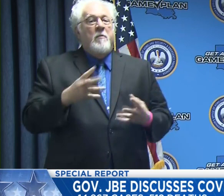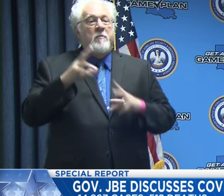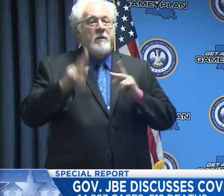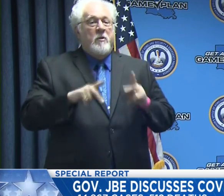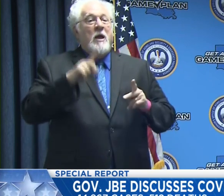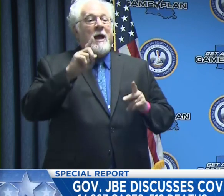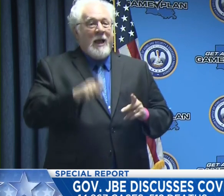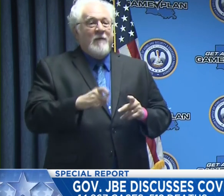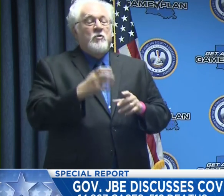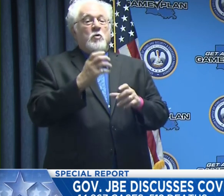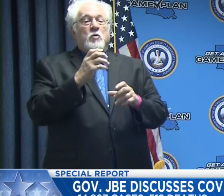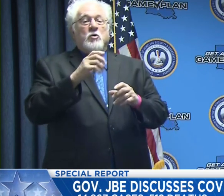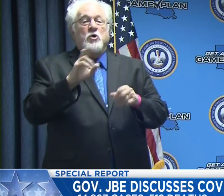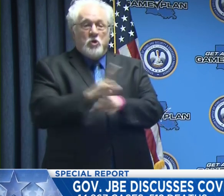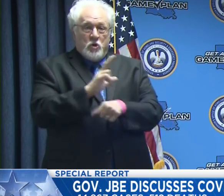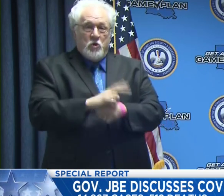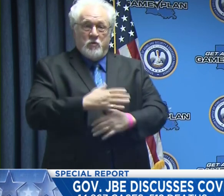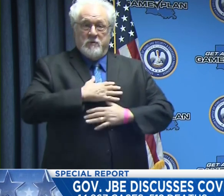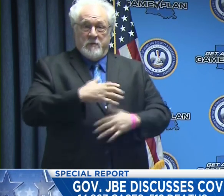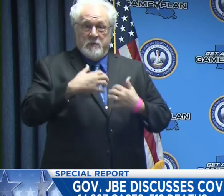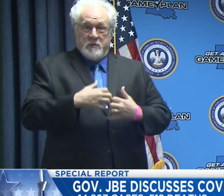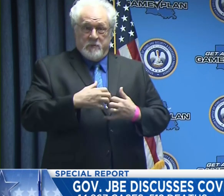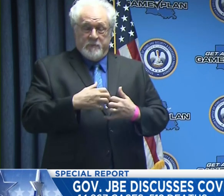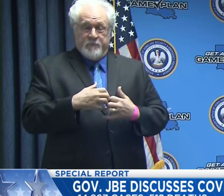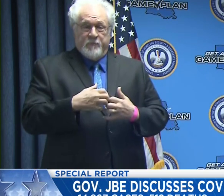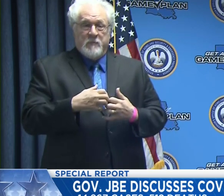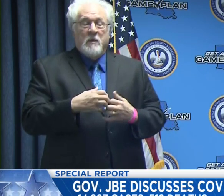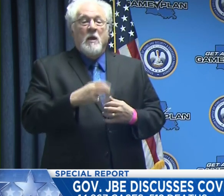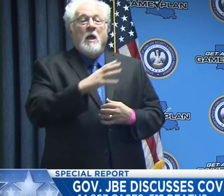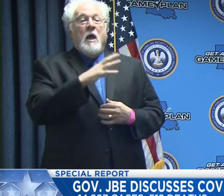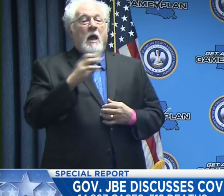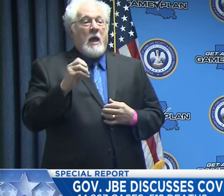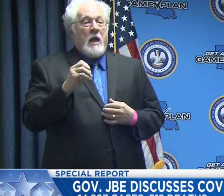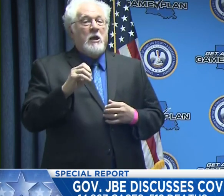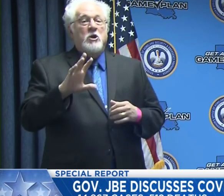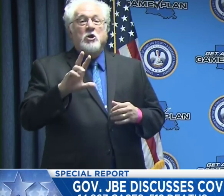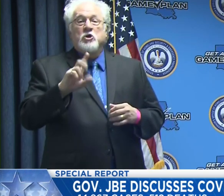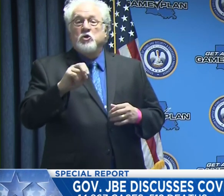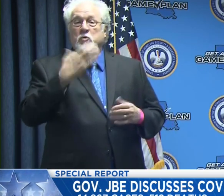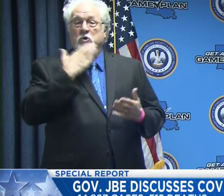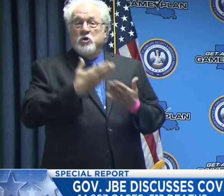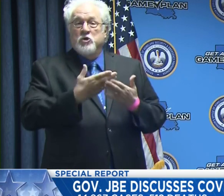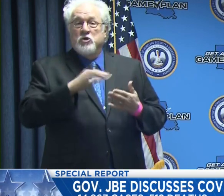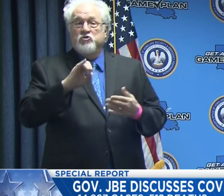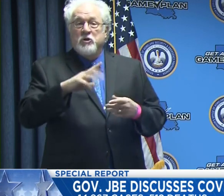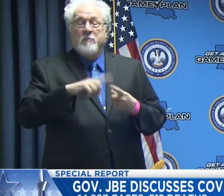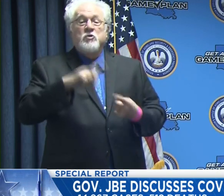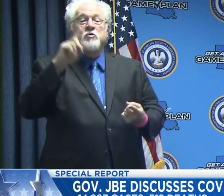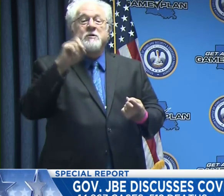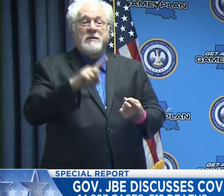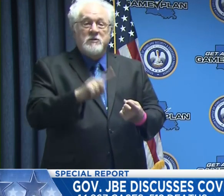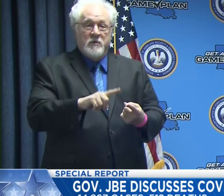HEALTH IN ORDER TO TAKE CARE OF OTHERS, BUT WE NOW KNOW THEY ARE REDUCING THE NUMBER OF PEOPLE